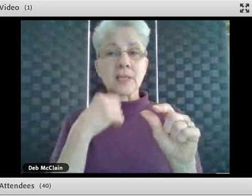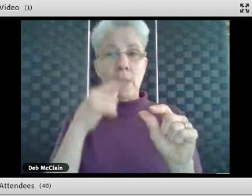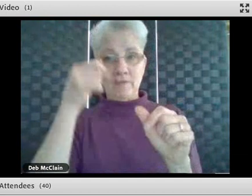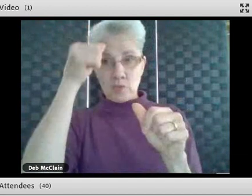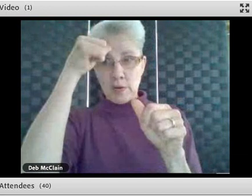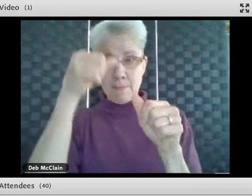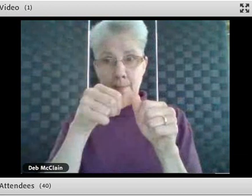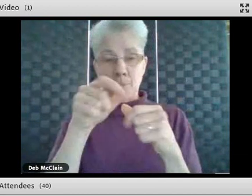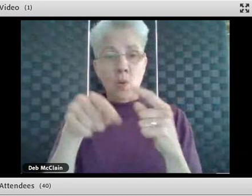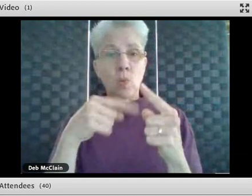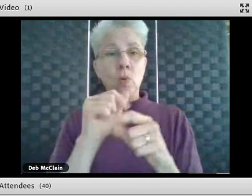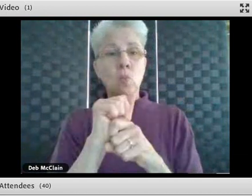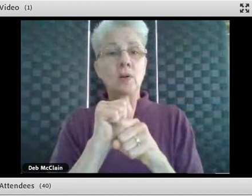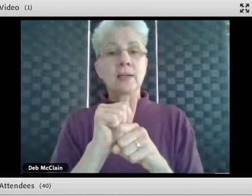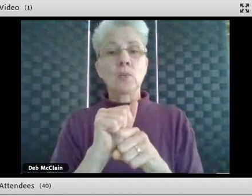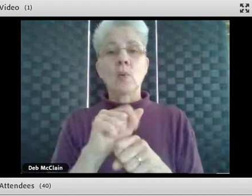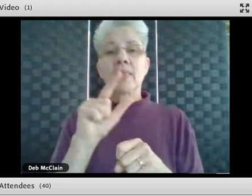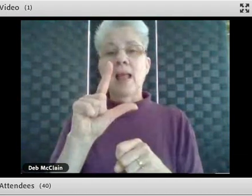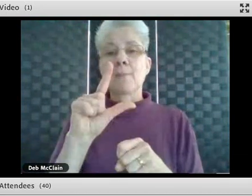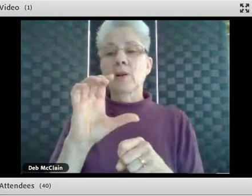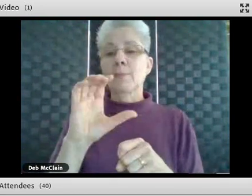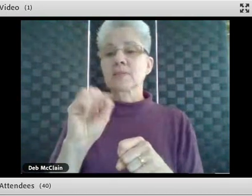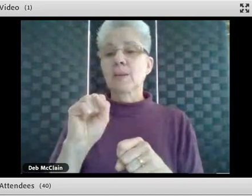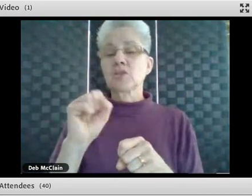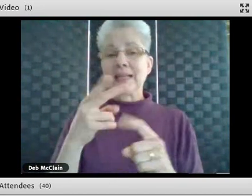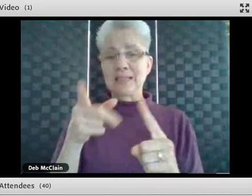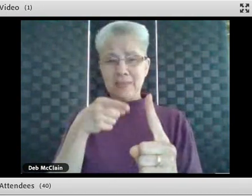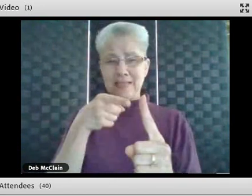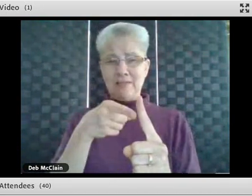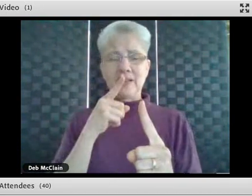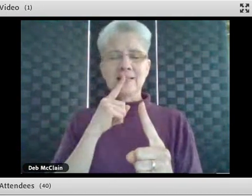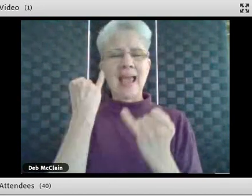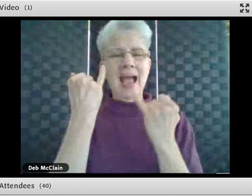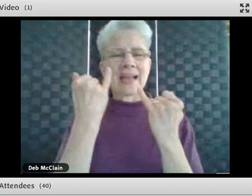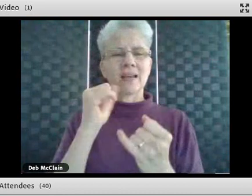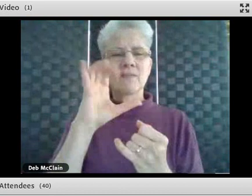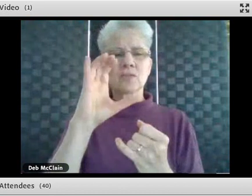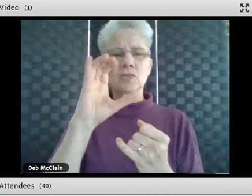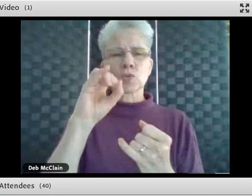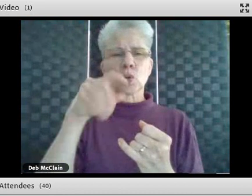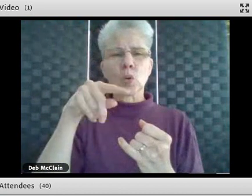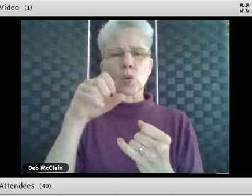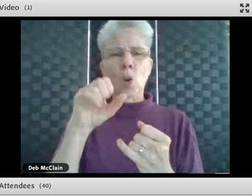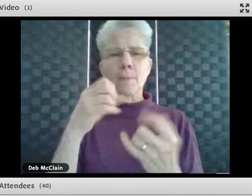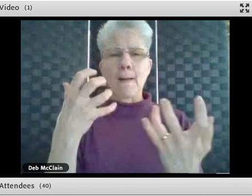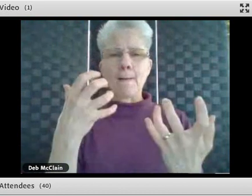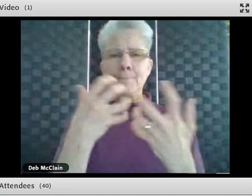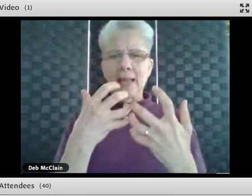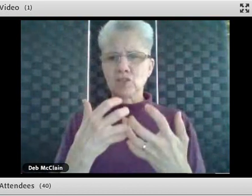when working with Library of Congress Subject Headings in particular is this idea of scope-match, this principle of scope-match.